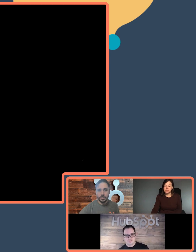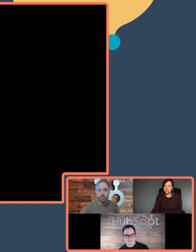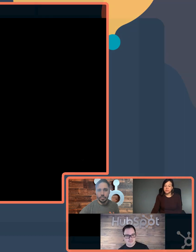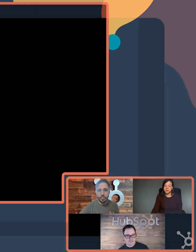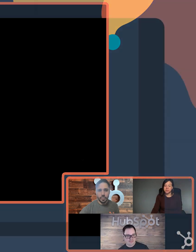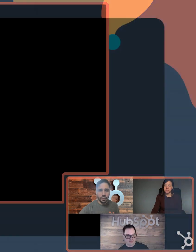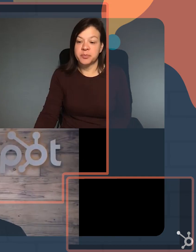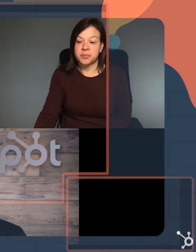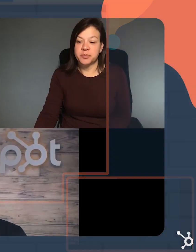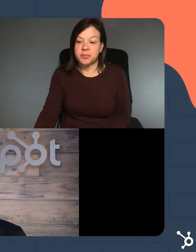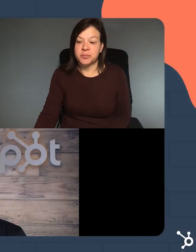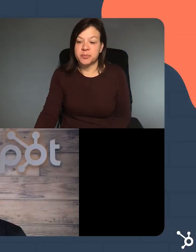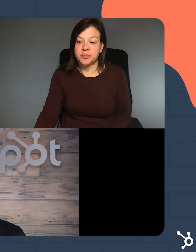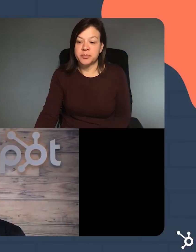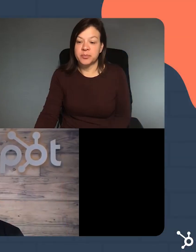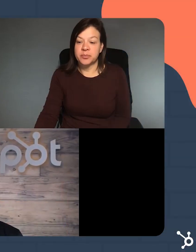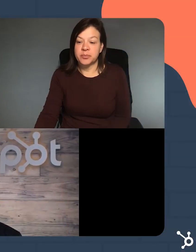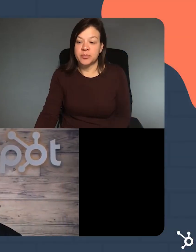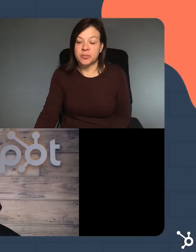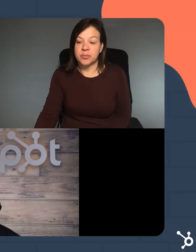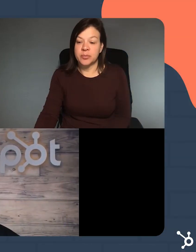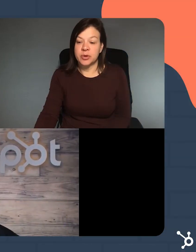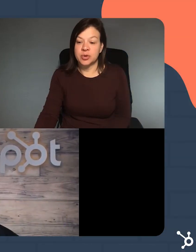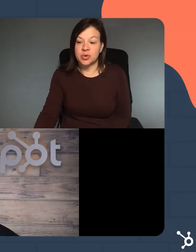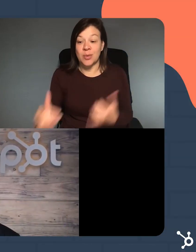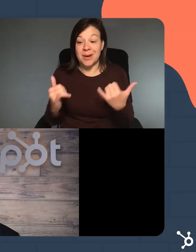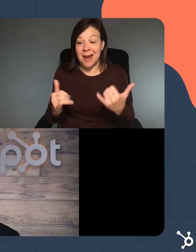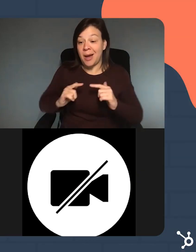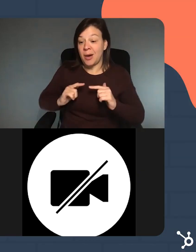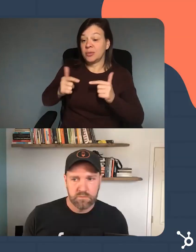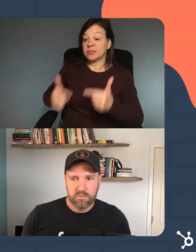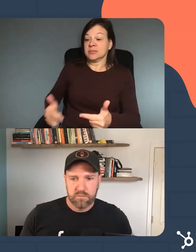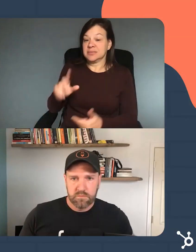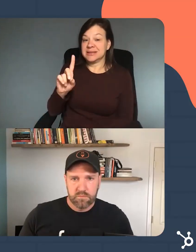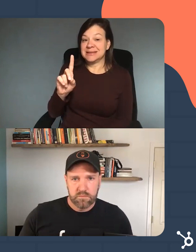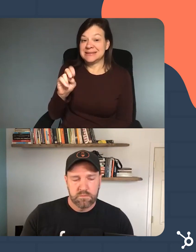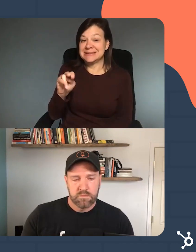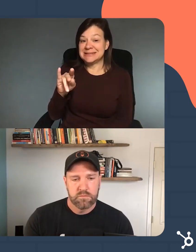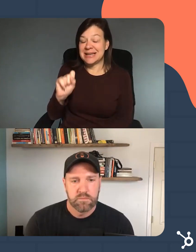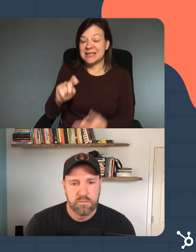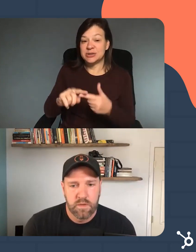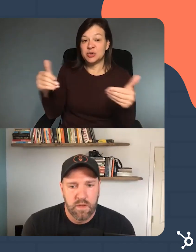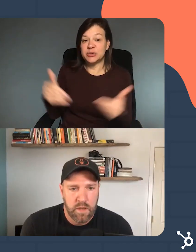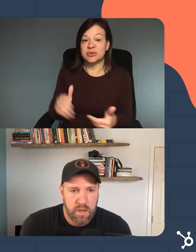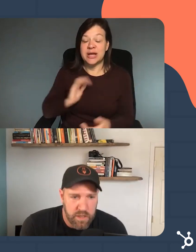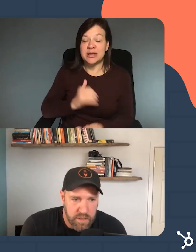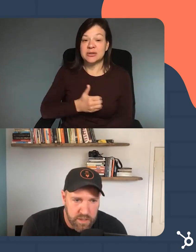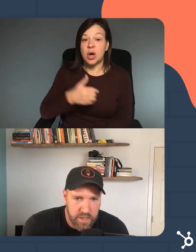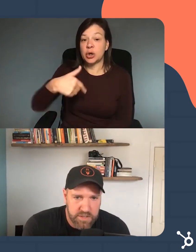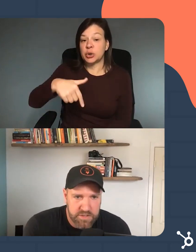SO, NEXT UP I BELIEVE I WILL HAND IT OVER TO DENNIS TO INTRODUCE OUR Q&A PORTION. YES, YES, YES.